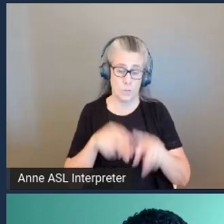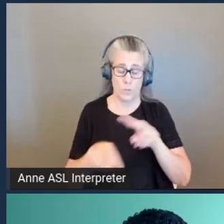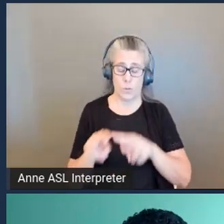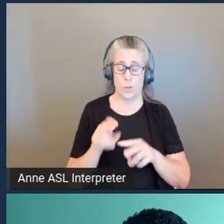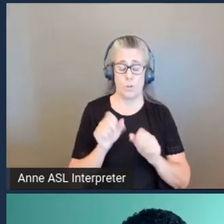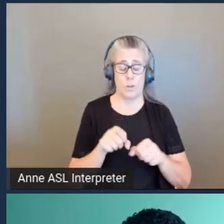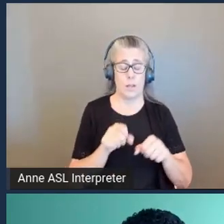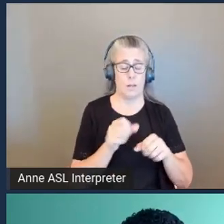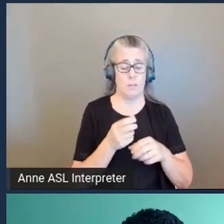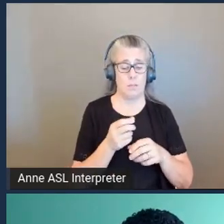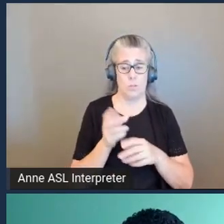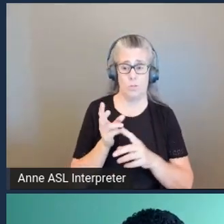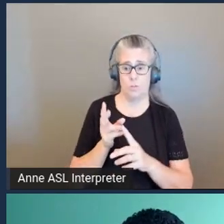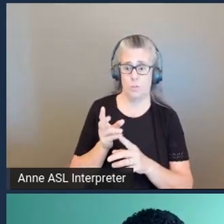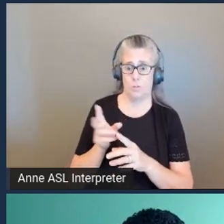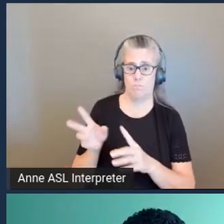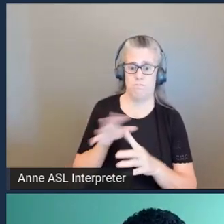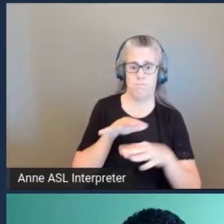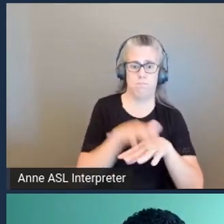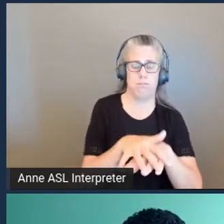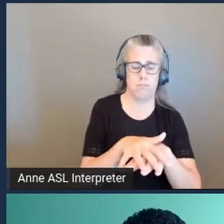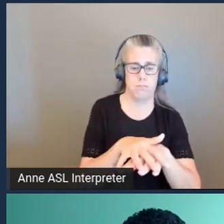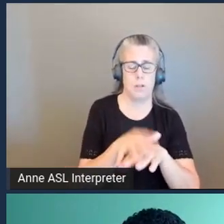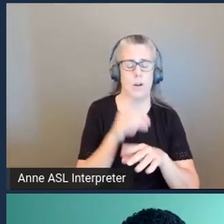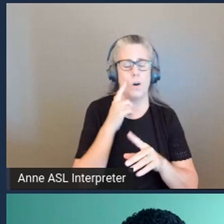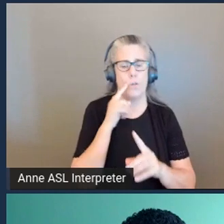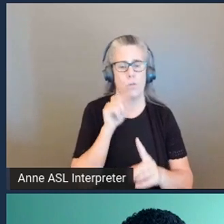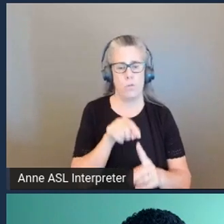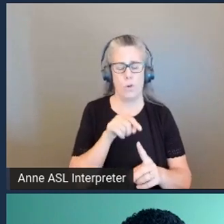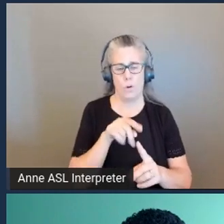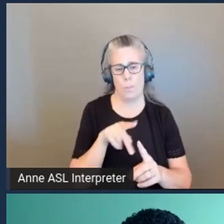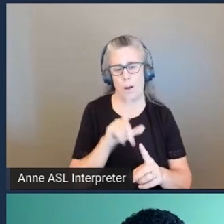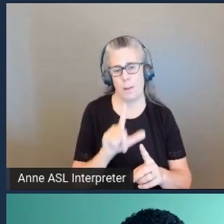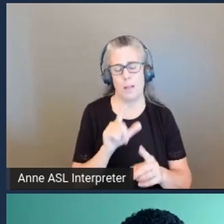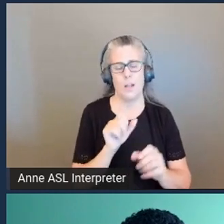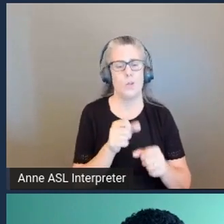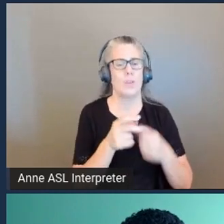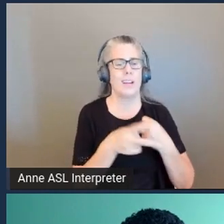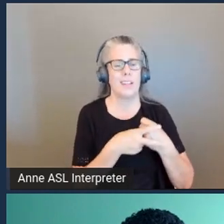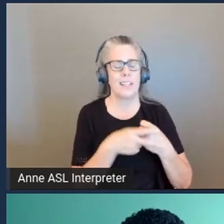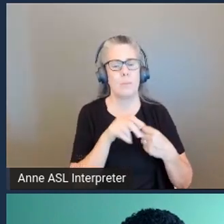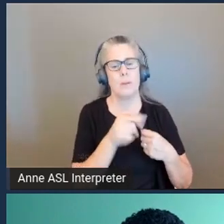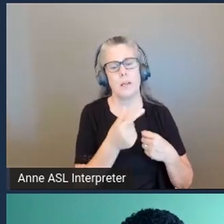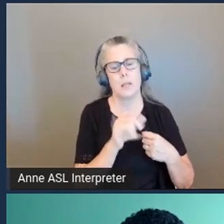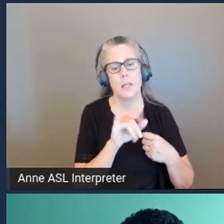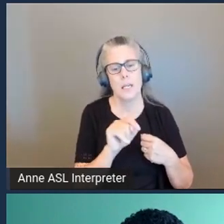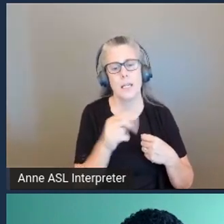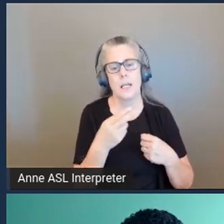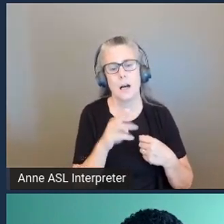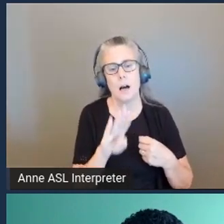where you would have your code in a CodeCommit or GitHub or Bitbucket, and you could have tools like CodePipeline